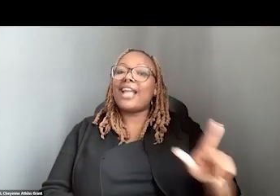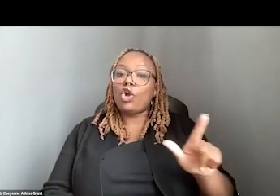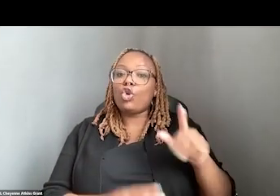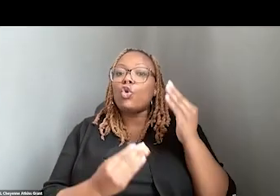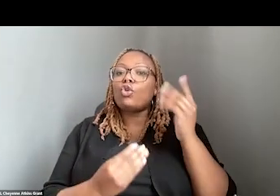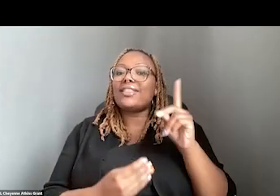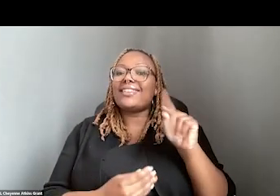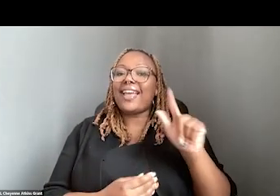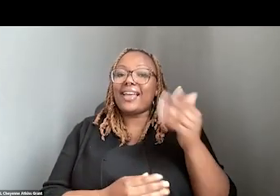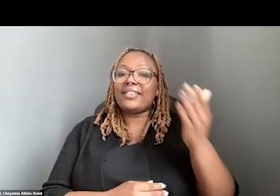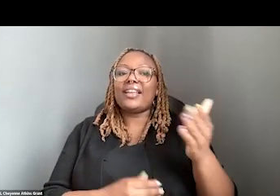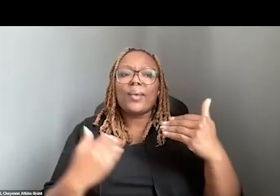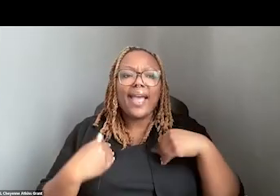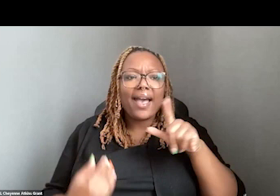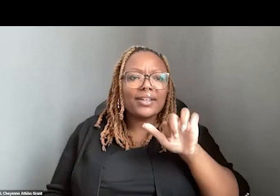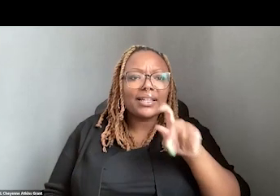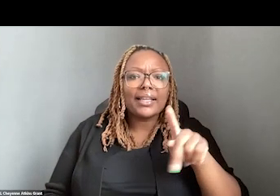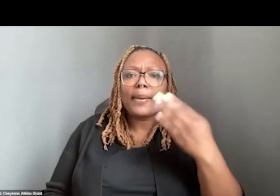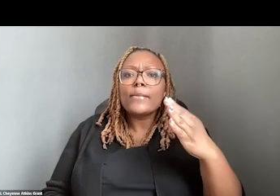There are links here to make it easier for you.